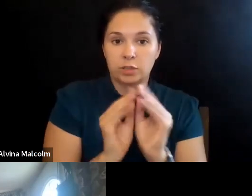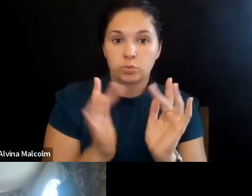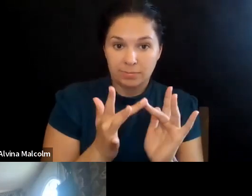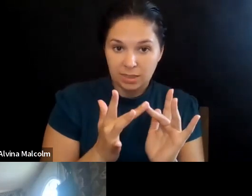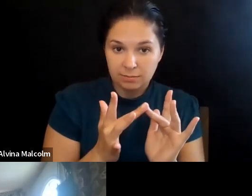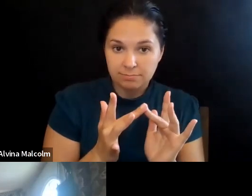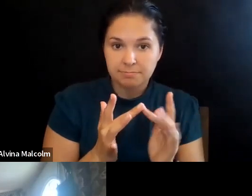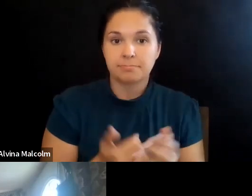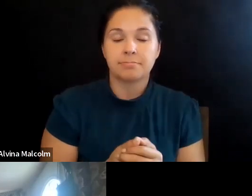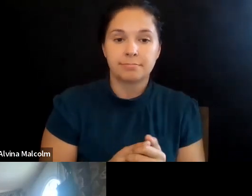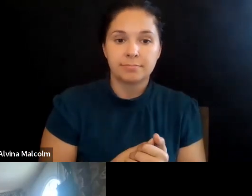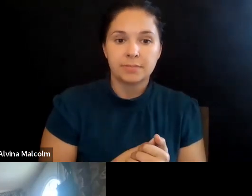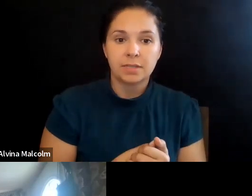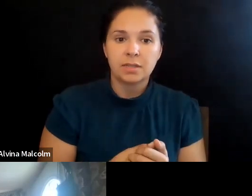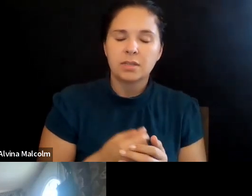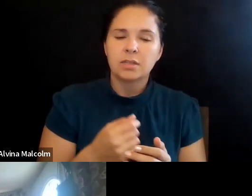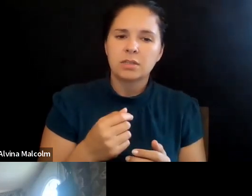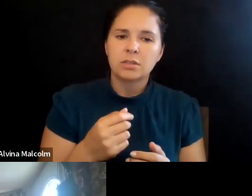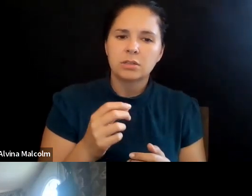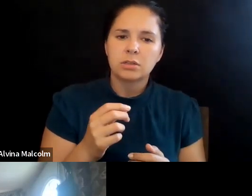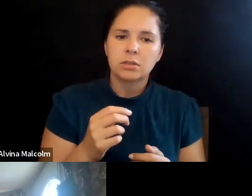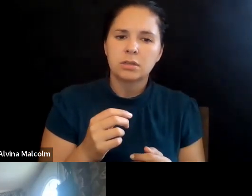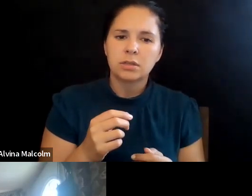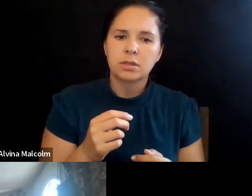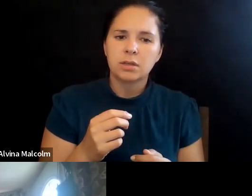minute. Do reach out to Beth and I.